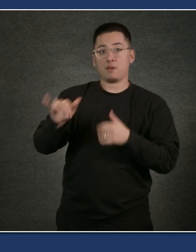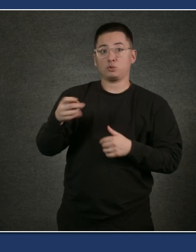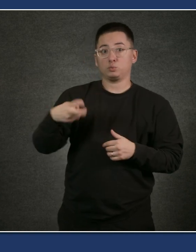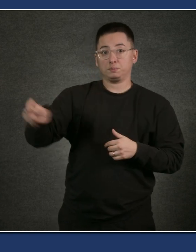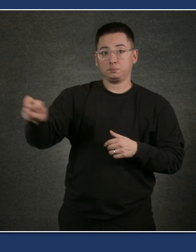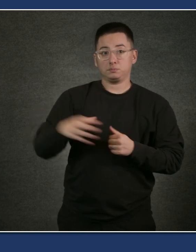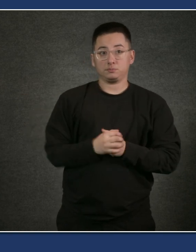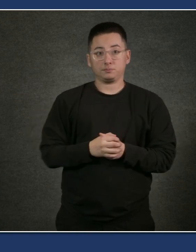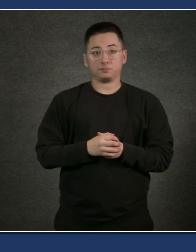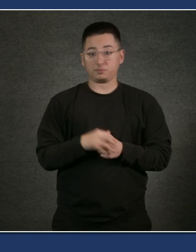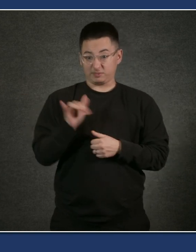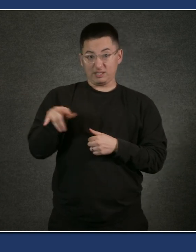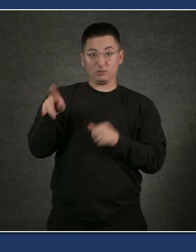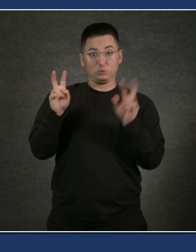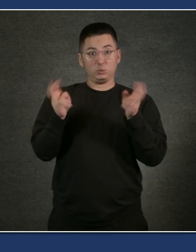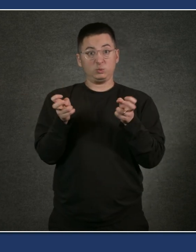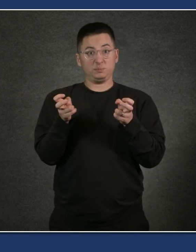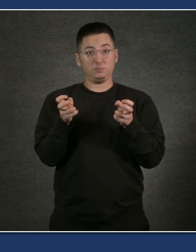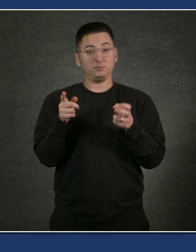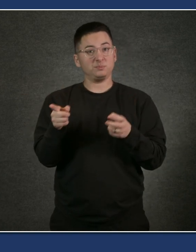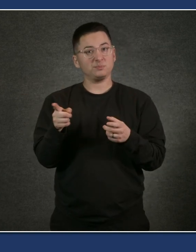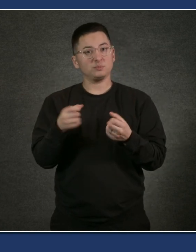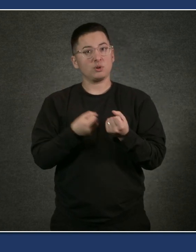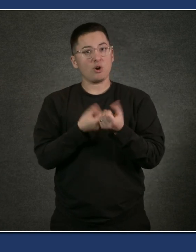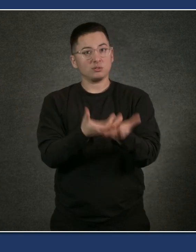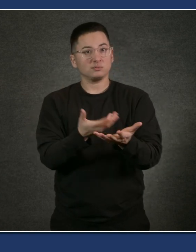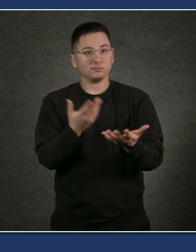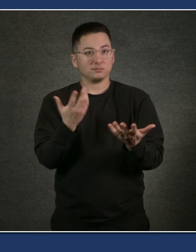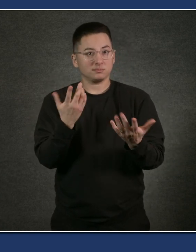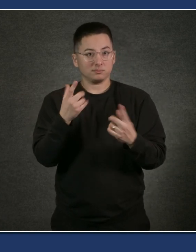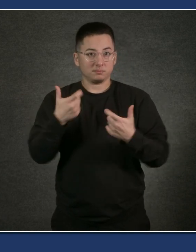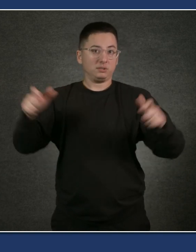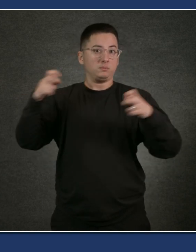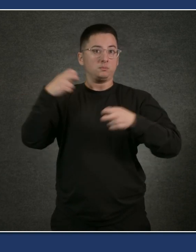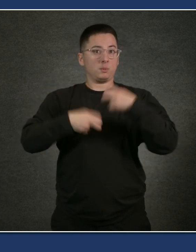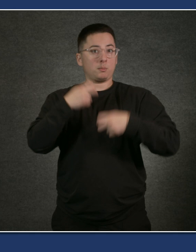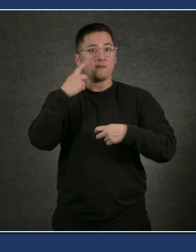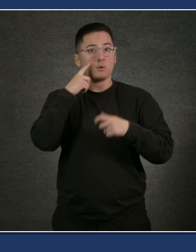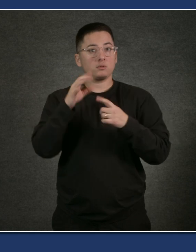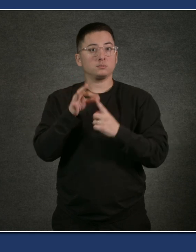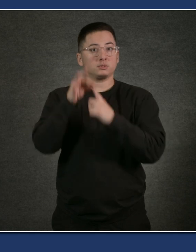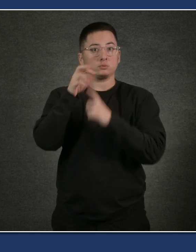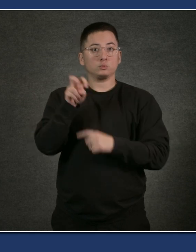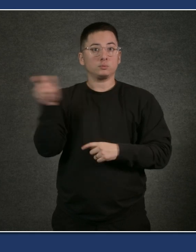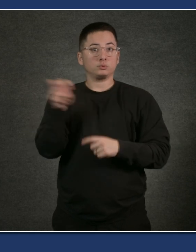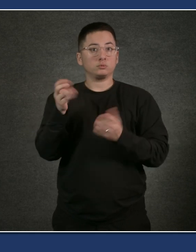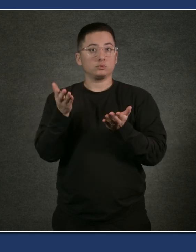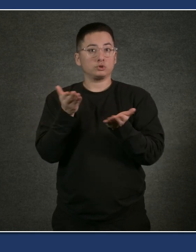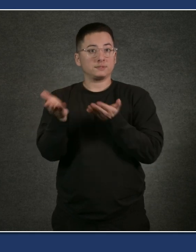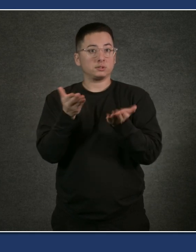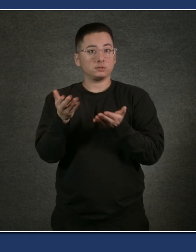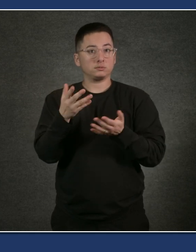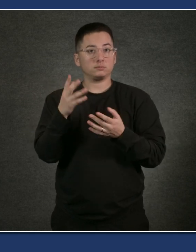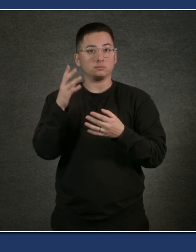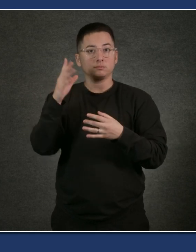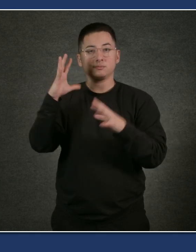for Special Transportation Services known in the transportation world as STS.